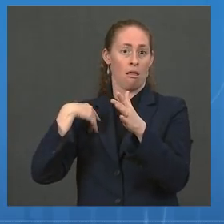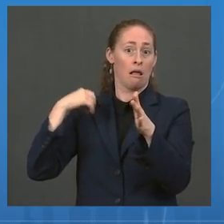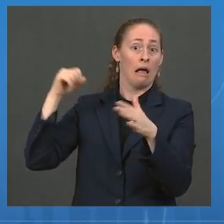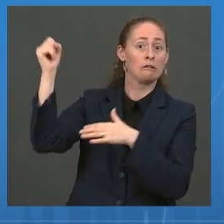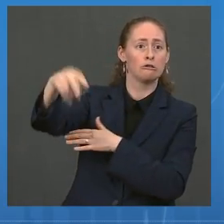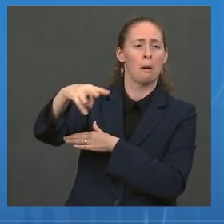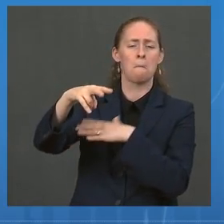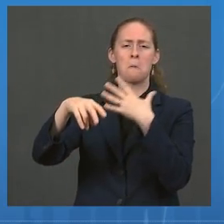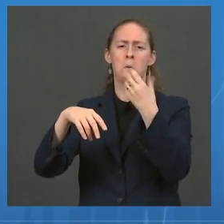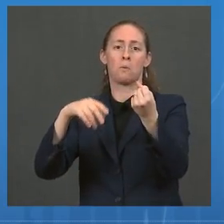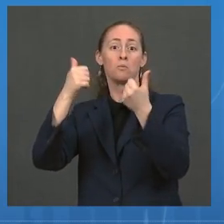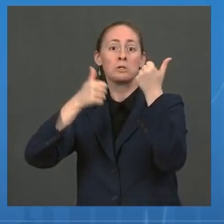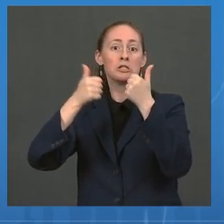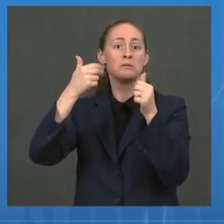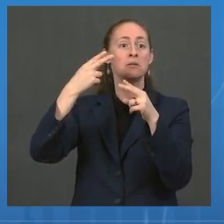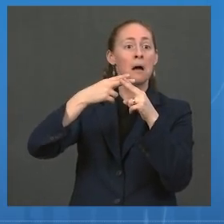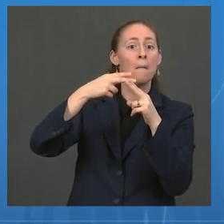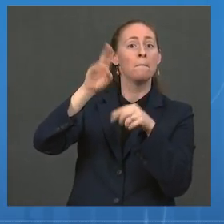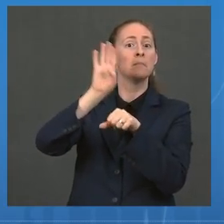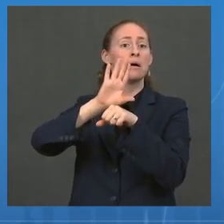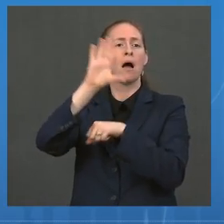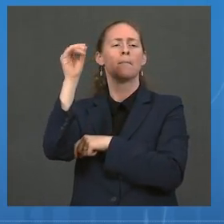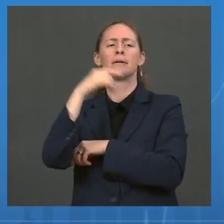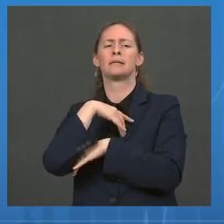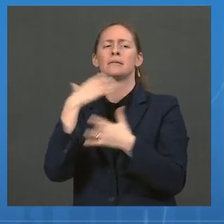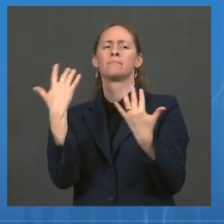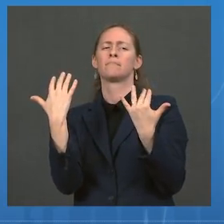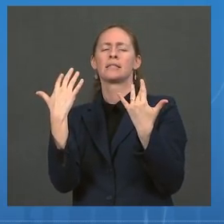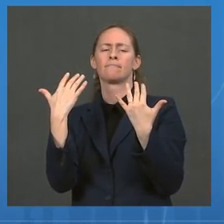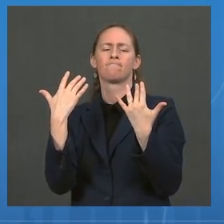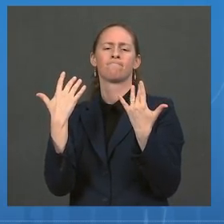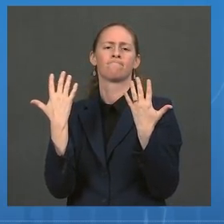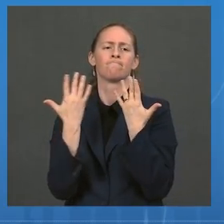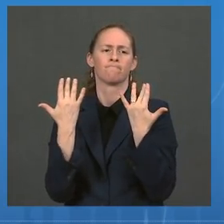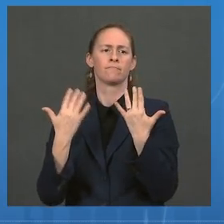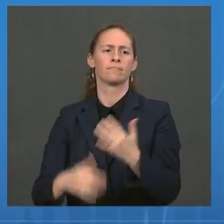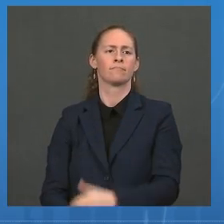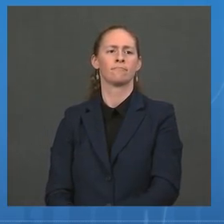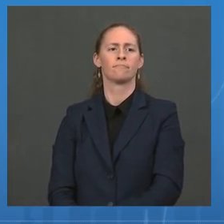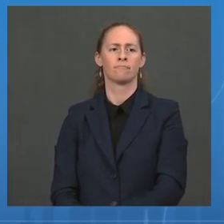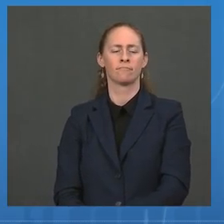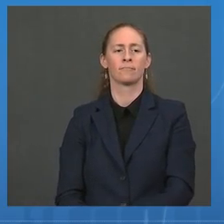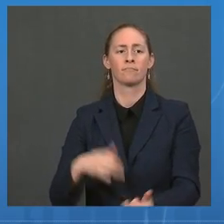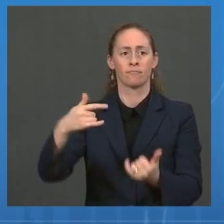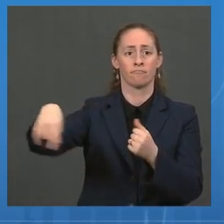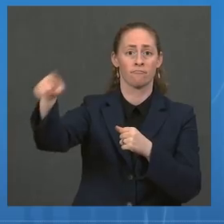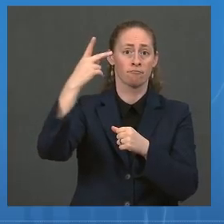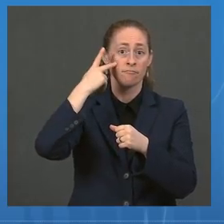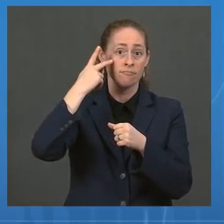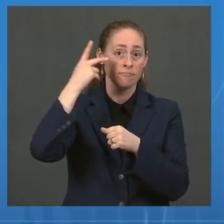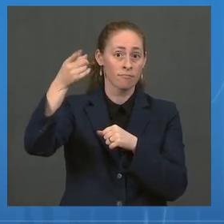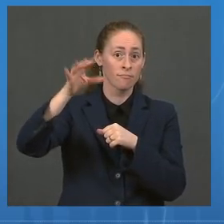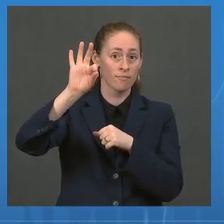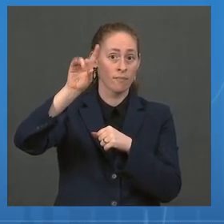I will note that the ACON test that was approved by the FDA -- I believe that the plan there is for that to retail